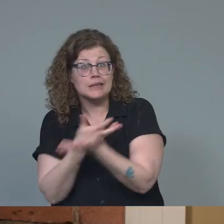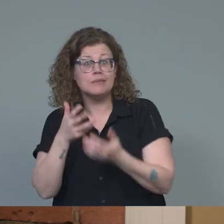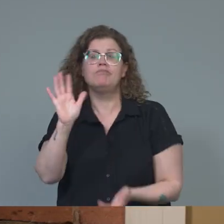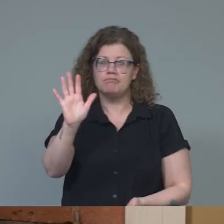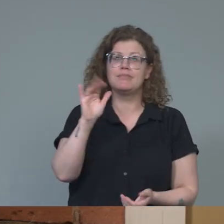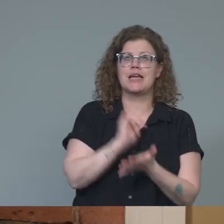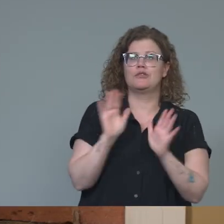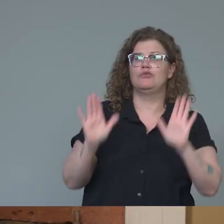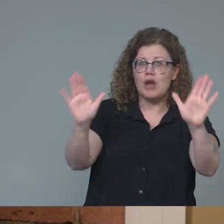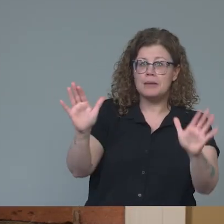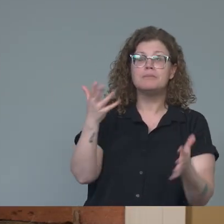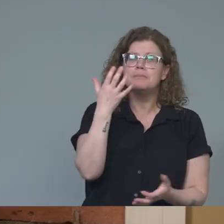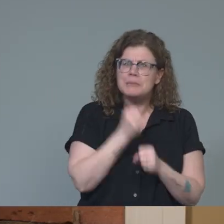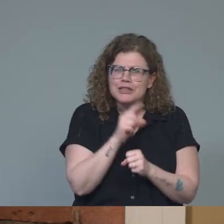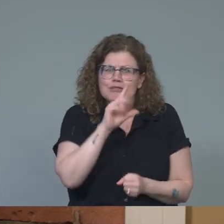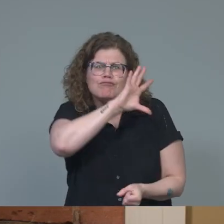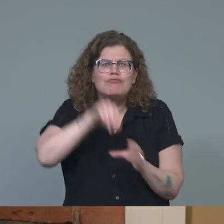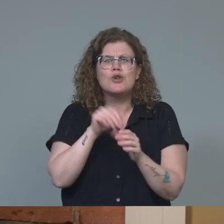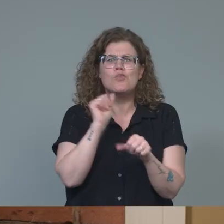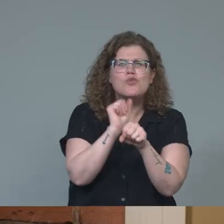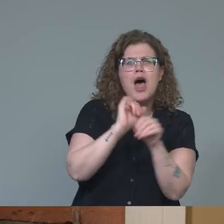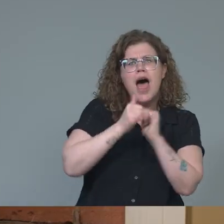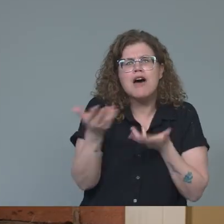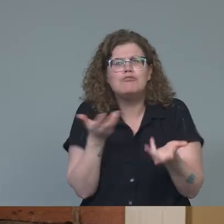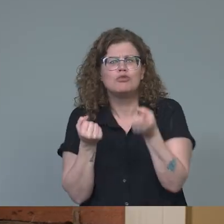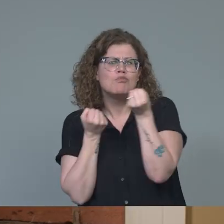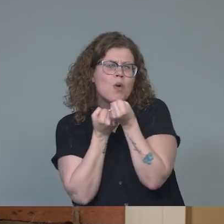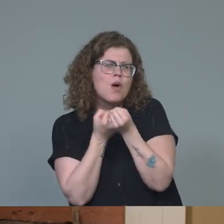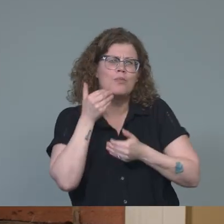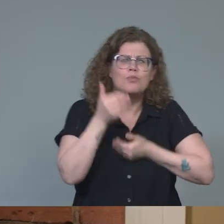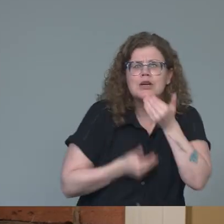We get artists who believe that by inviting the public to say, help them paint a wall,